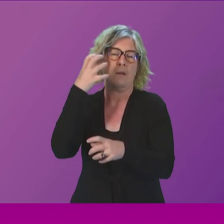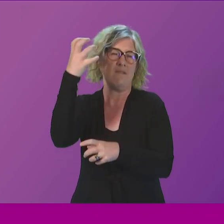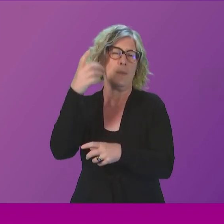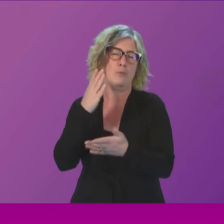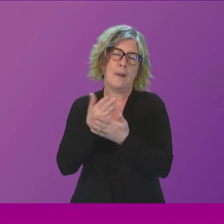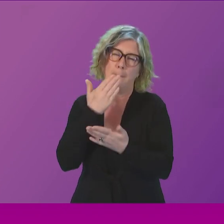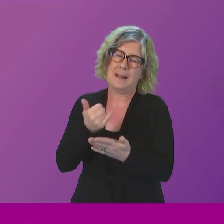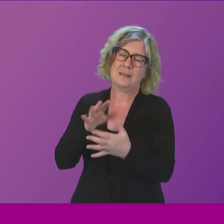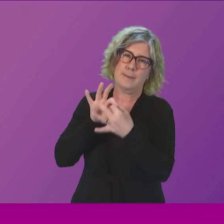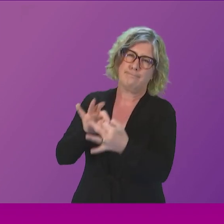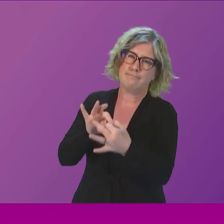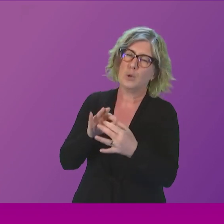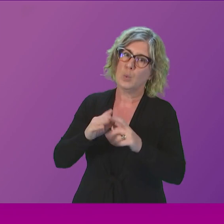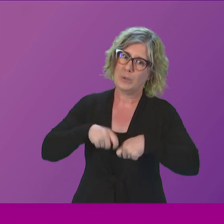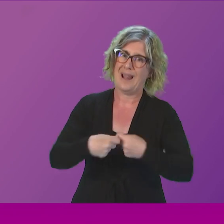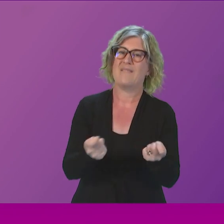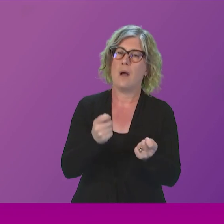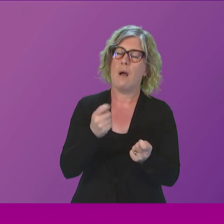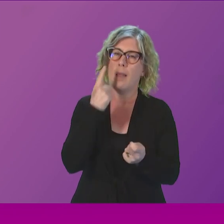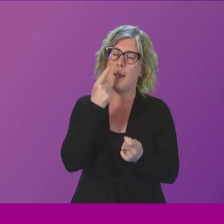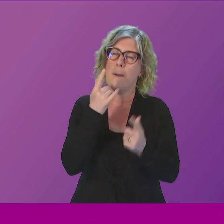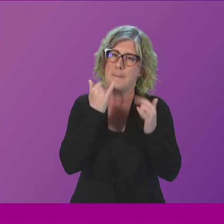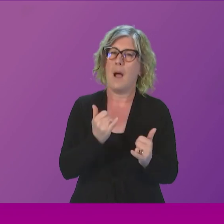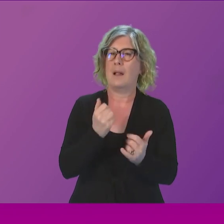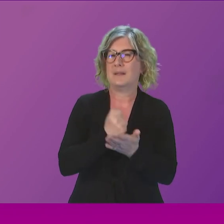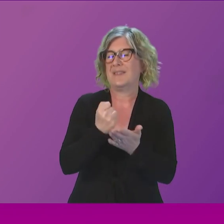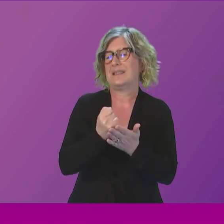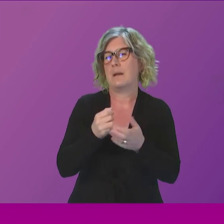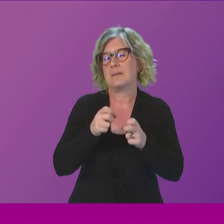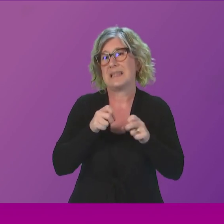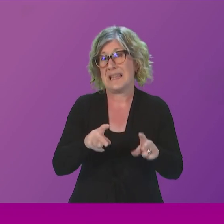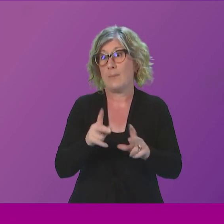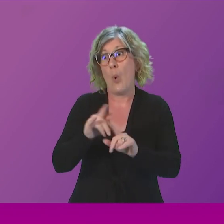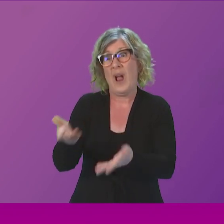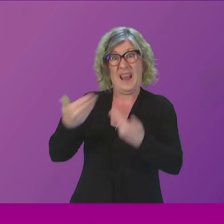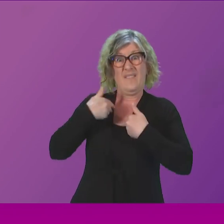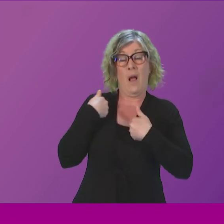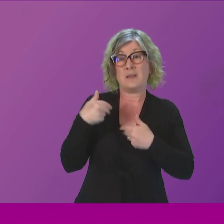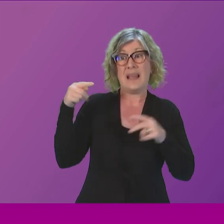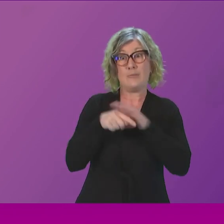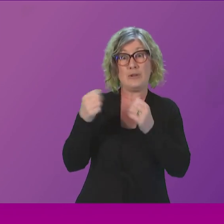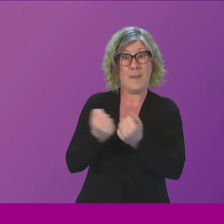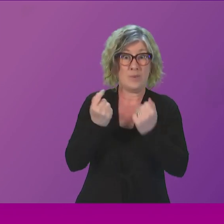and to deliver the pilot scheme or, even better, to give us the powers over immigration so that we can do it ourselves.